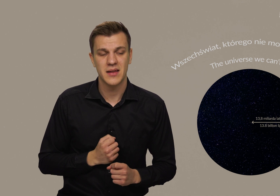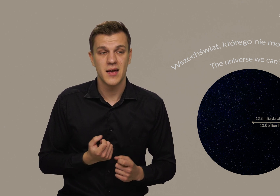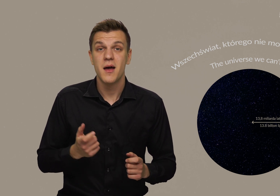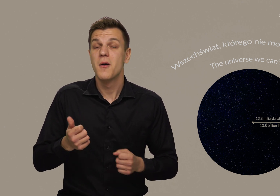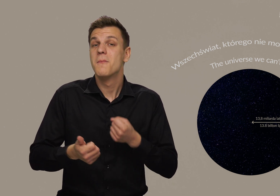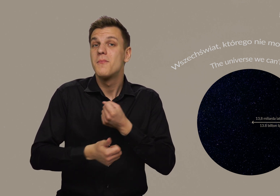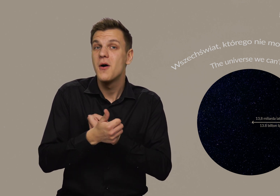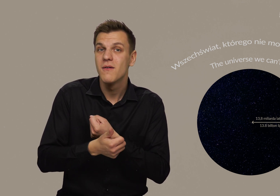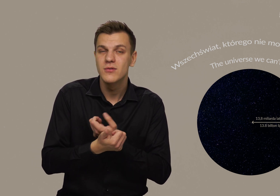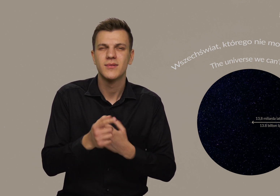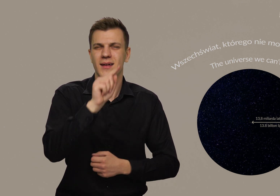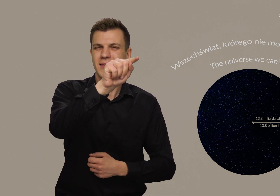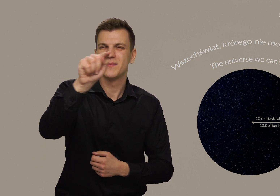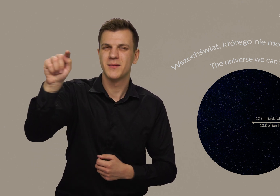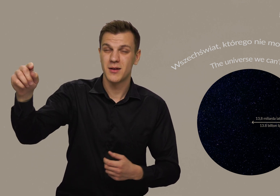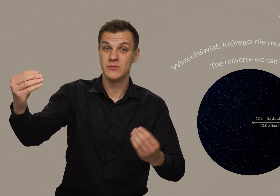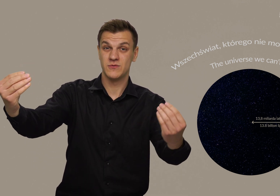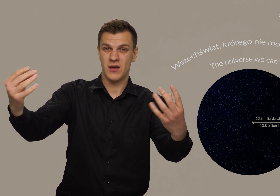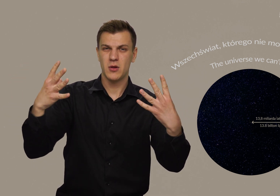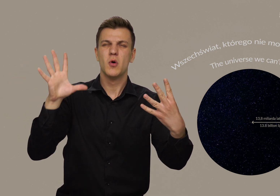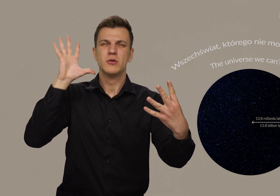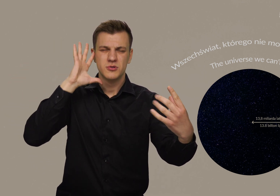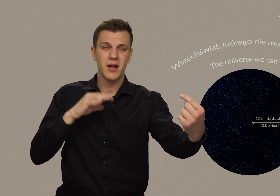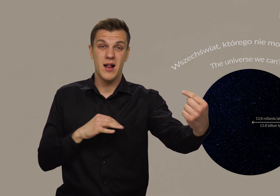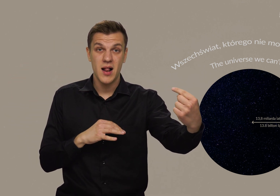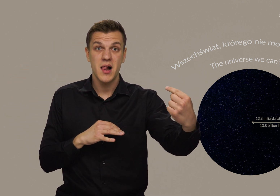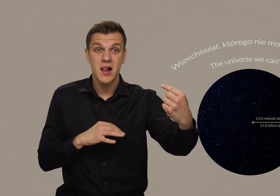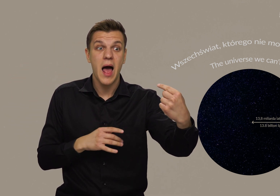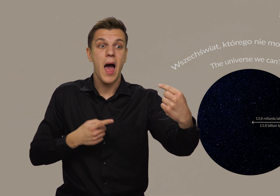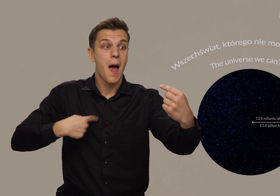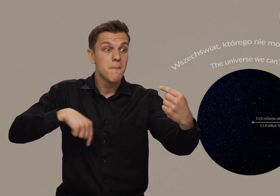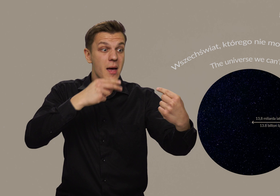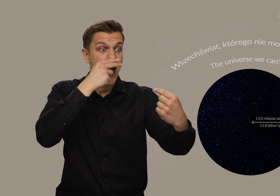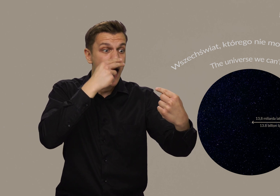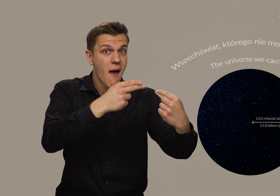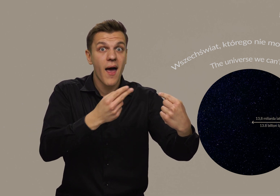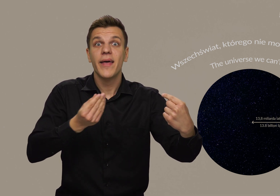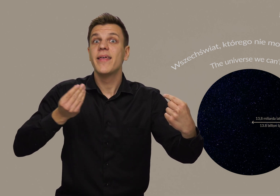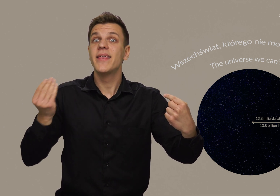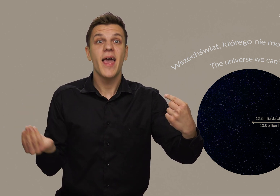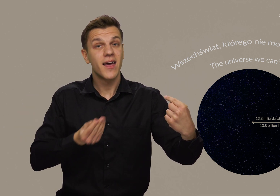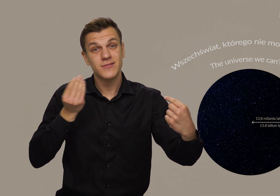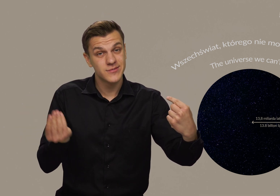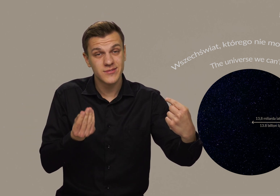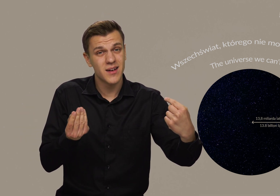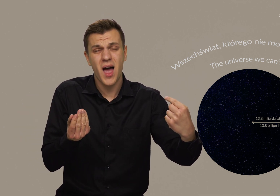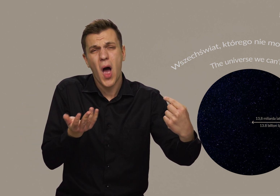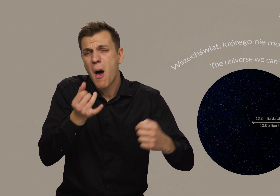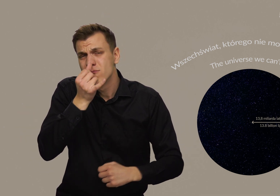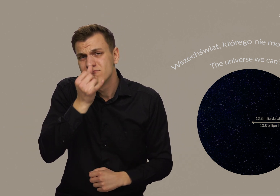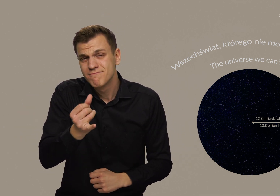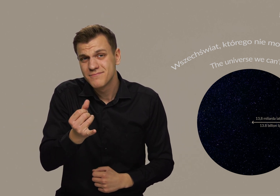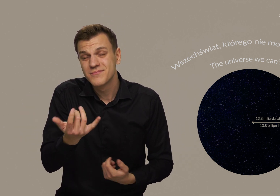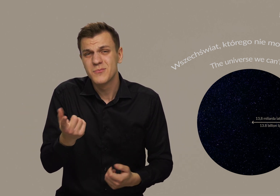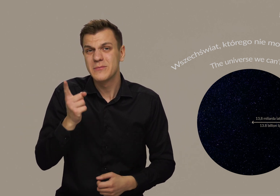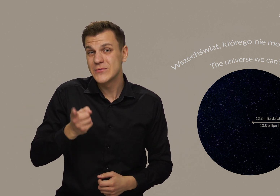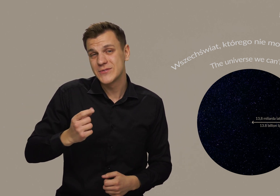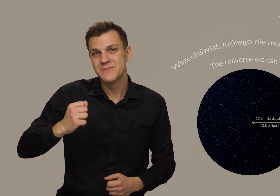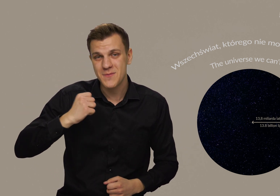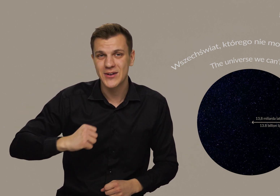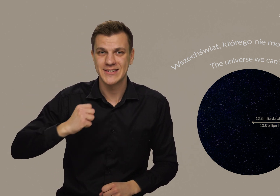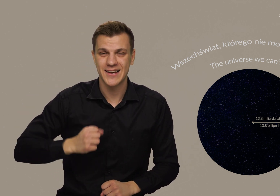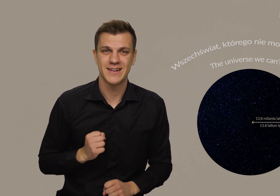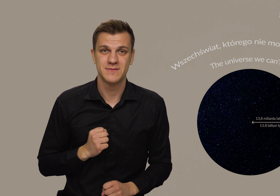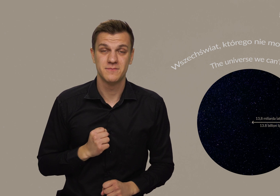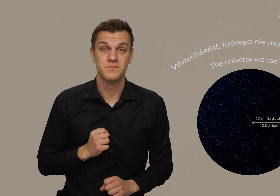but because the light from these objects has not yet reached Earth.